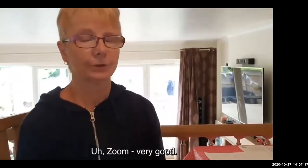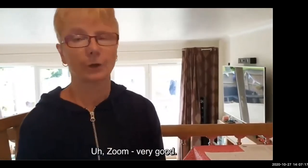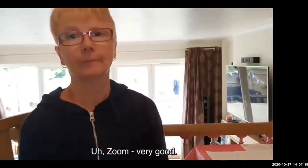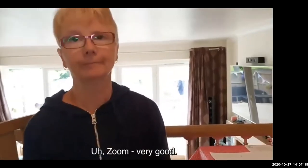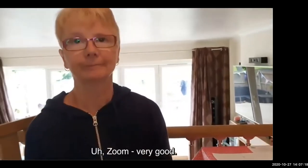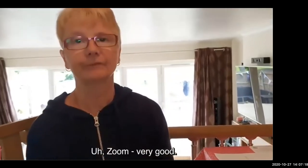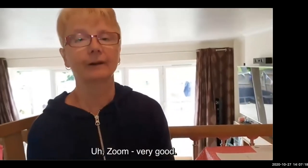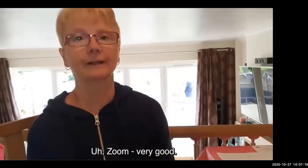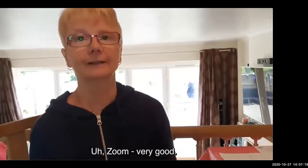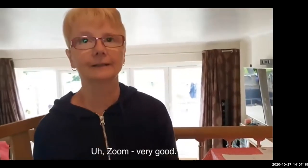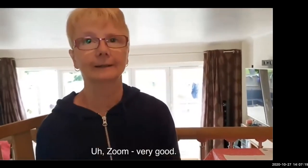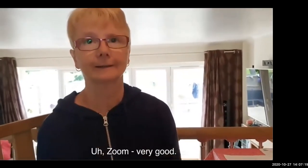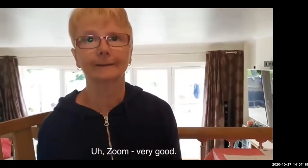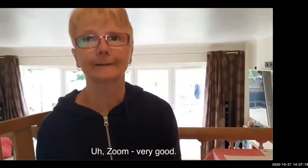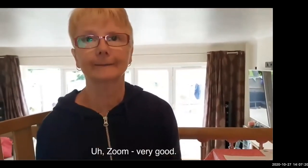Zoom, very good